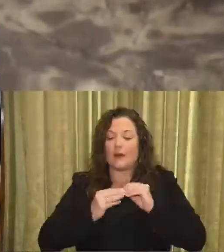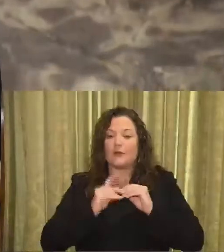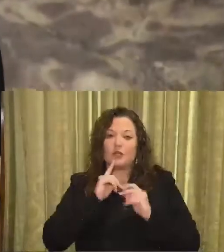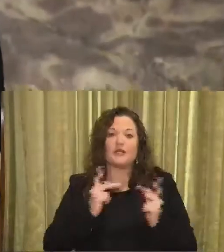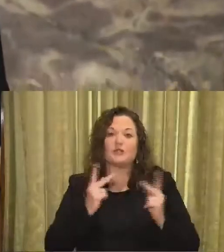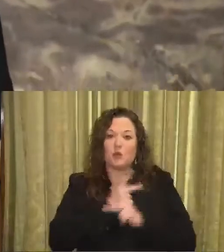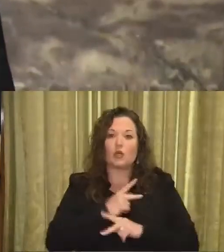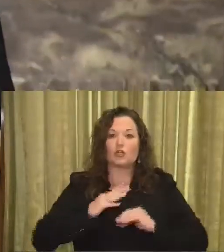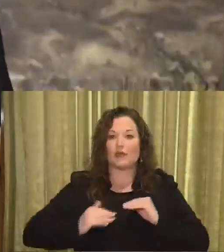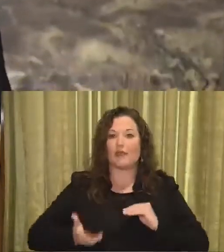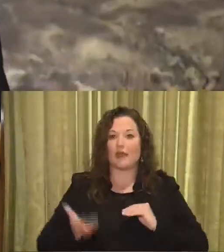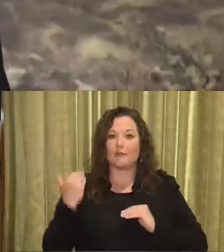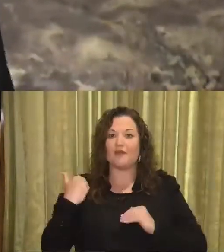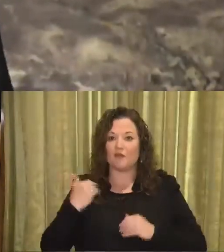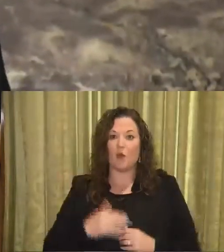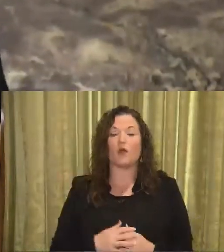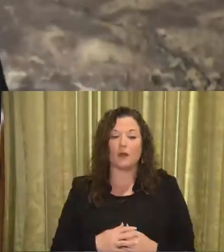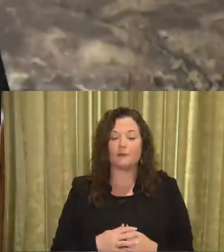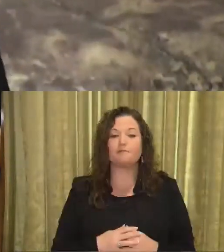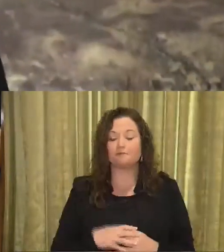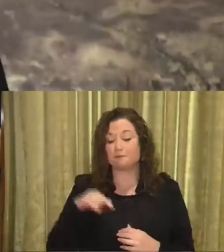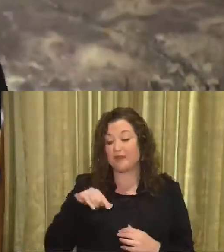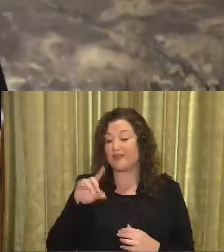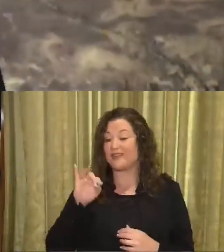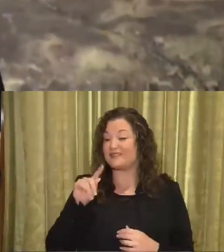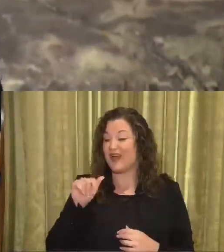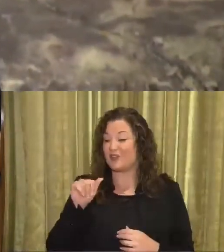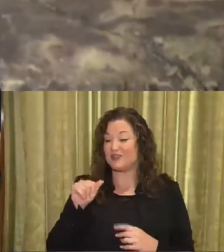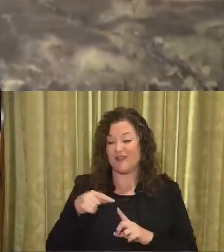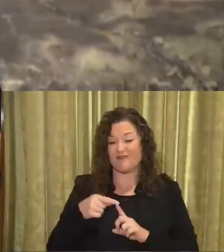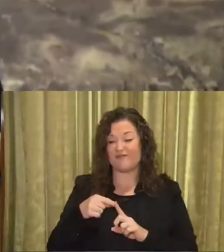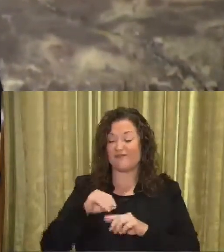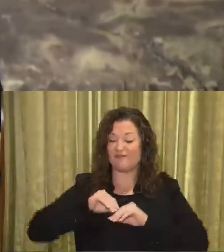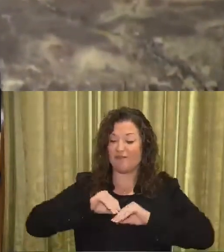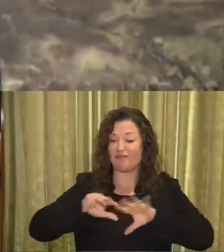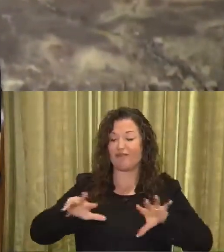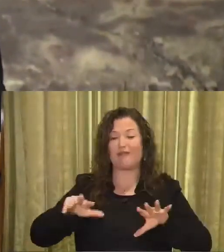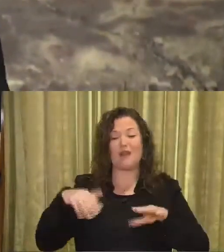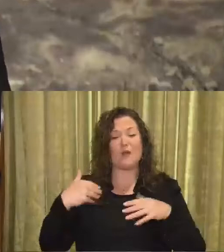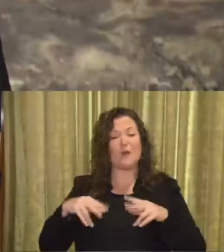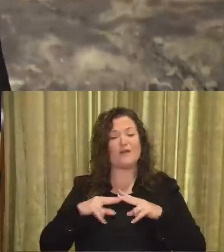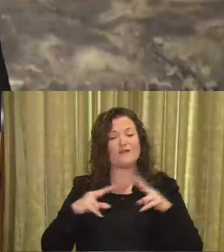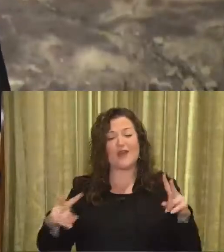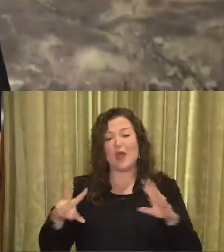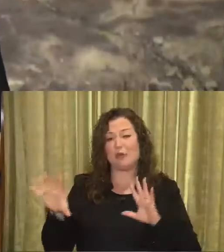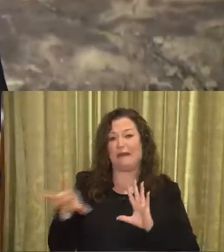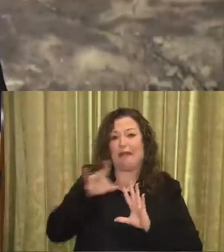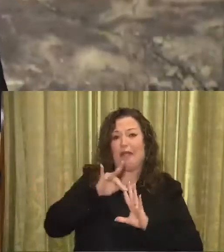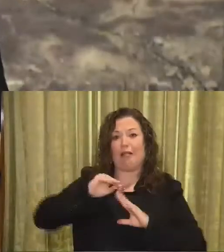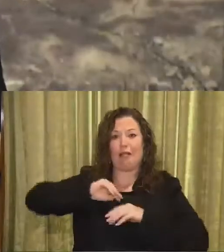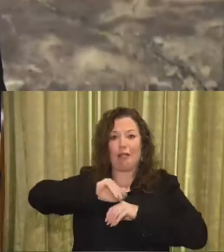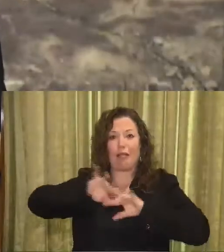So also the Delta variant itself is extremely transmissible. It is on. On average,